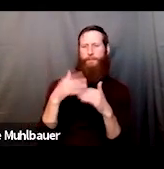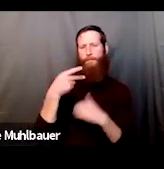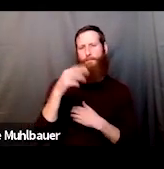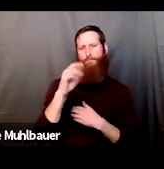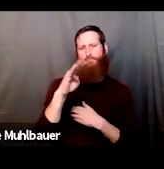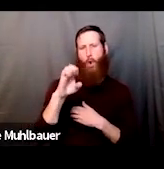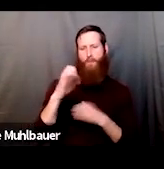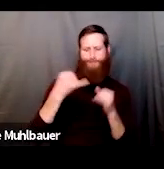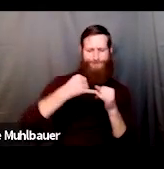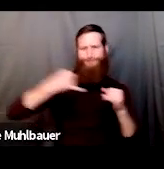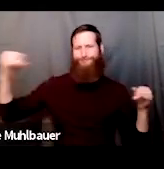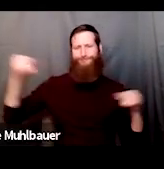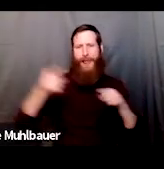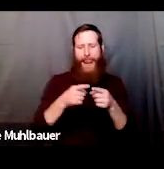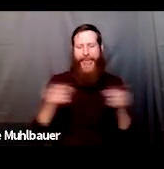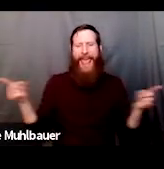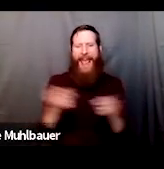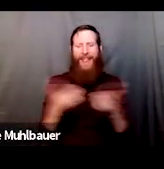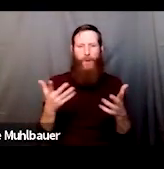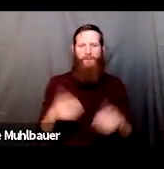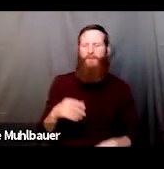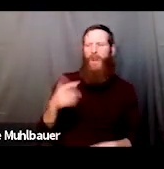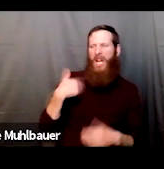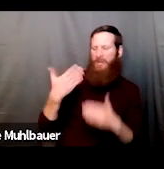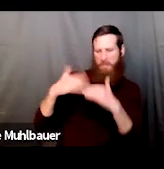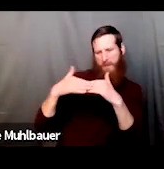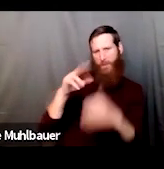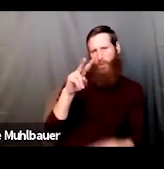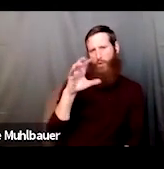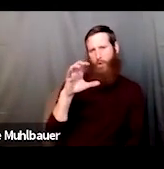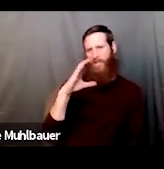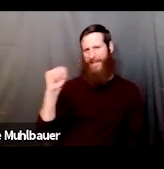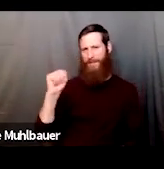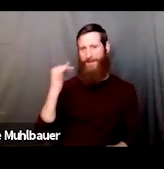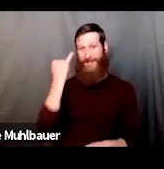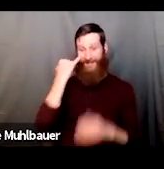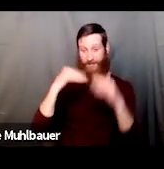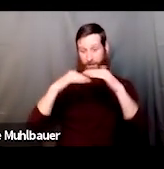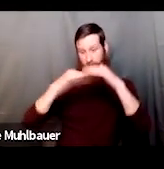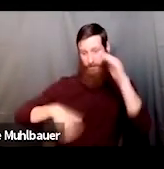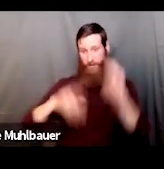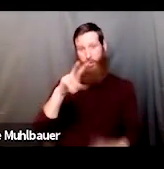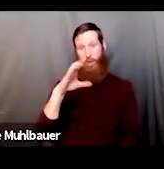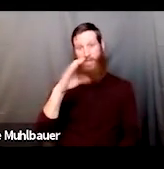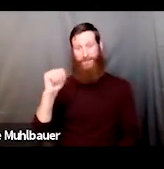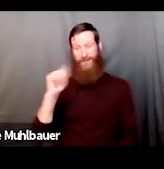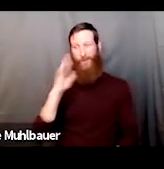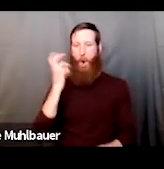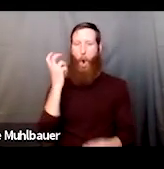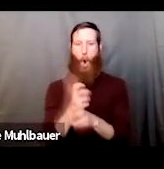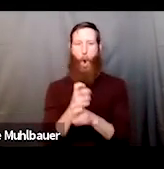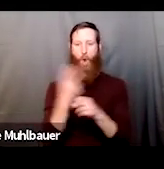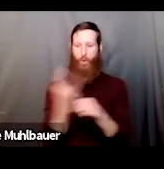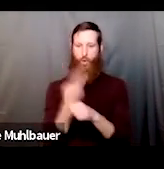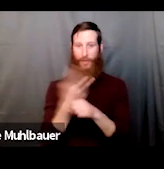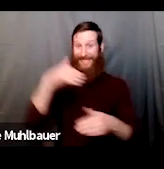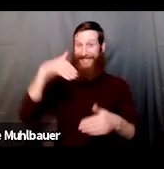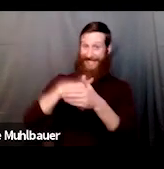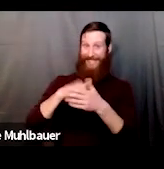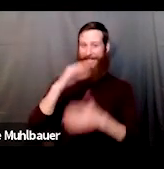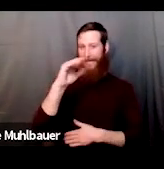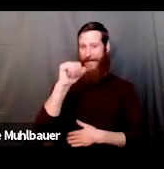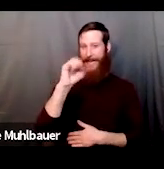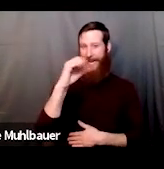200 cm, anything shorter then that would be hard to use in the cascade snowpack which tends to be fairly deep.